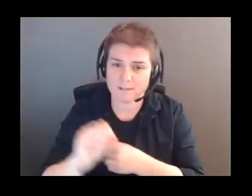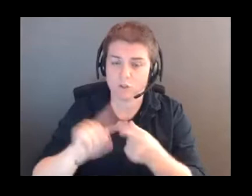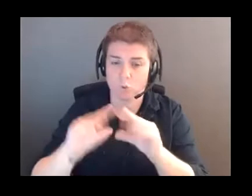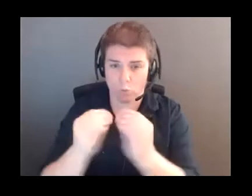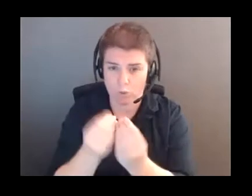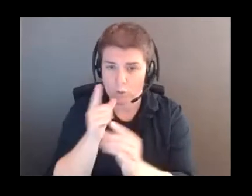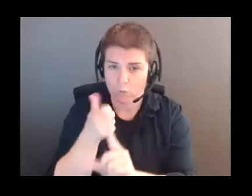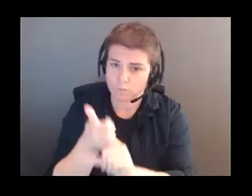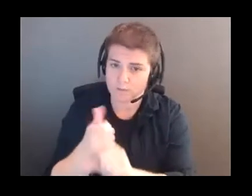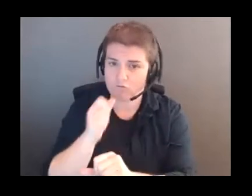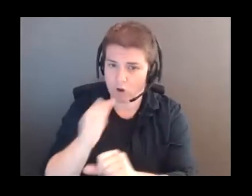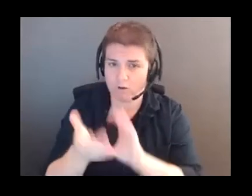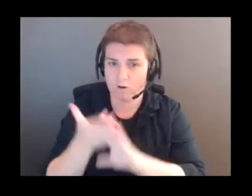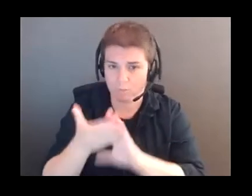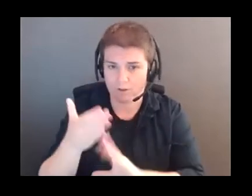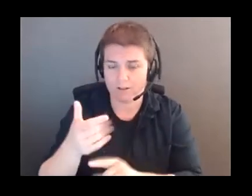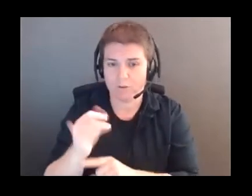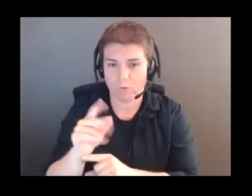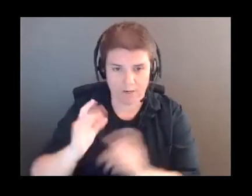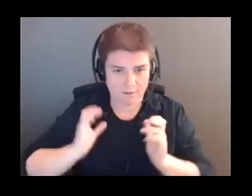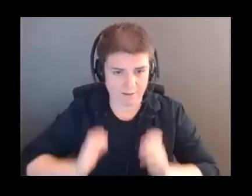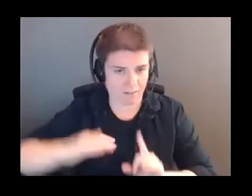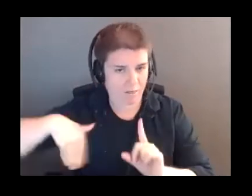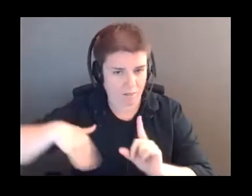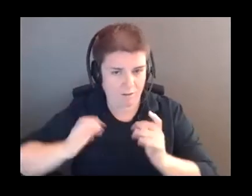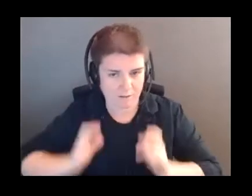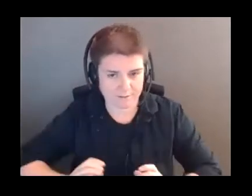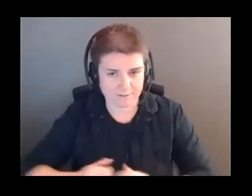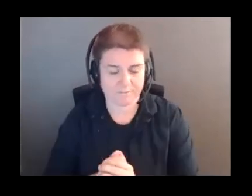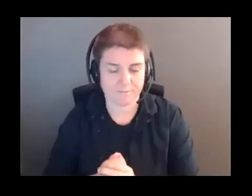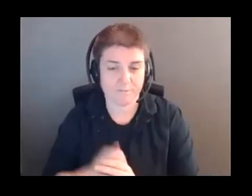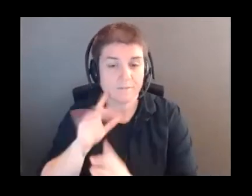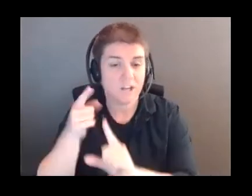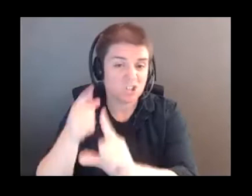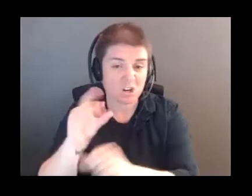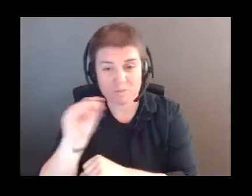currently Operating Grant clients. The target percentage may be adjusted based on the number